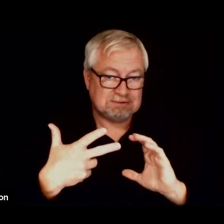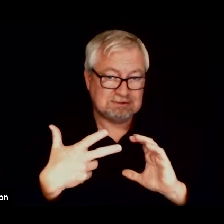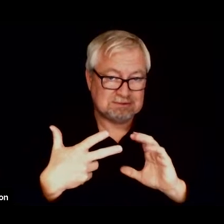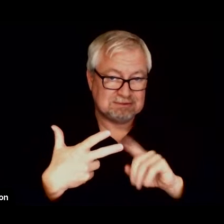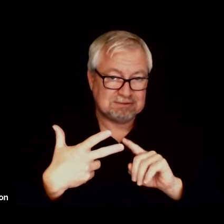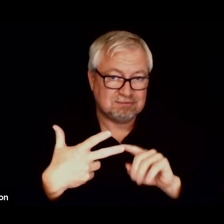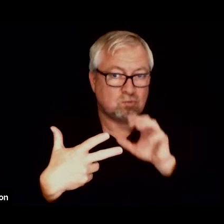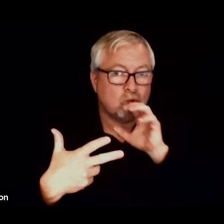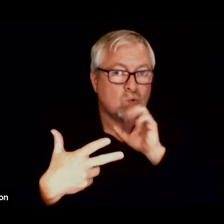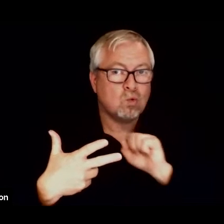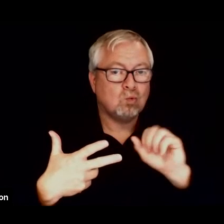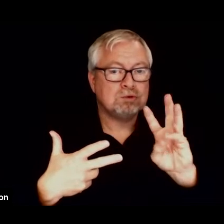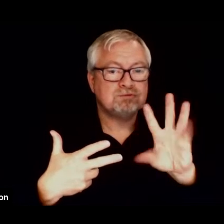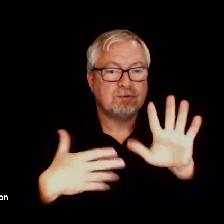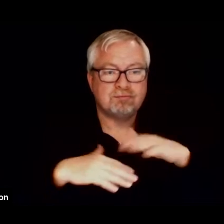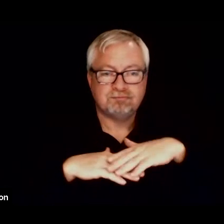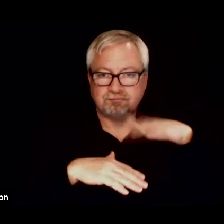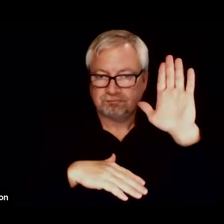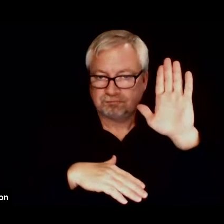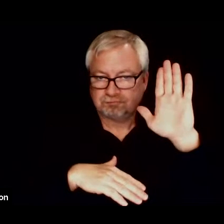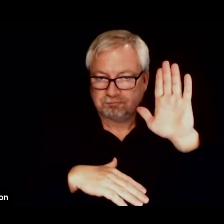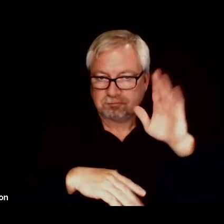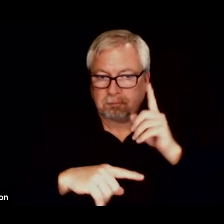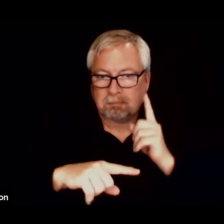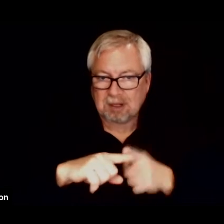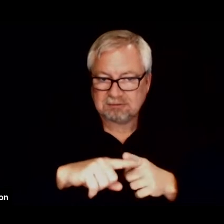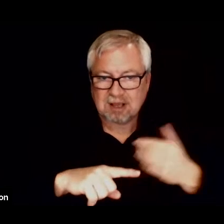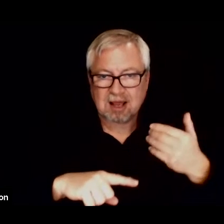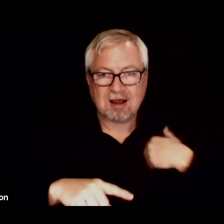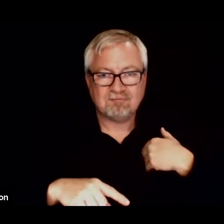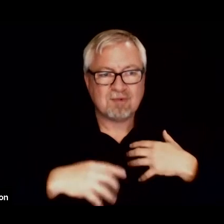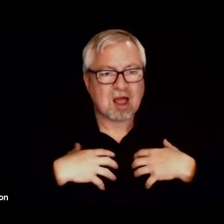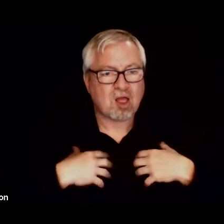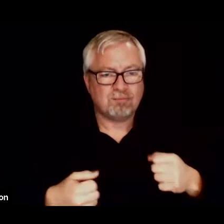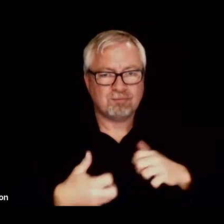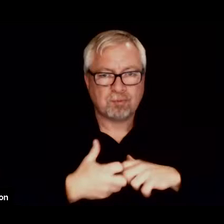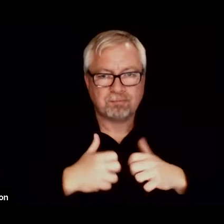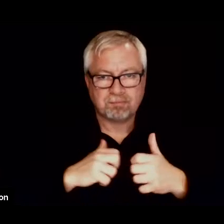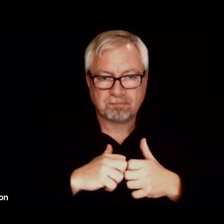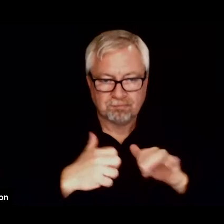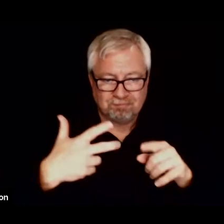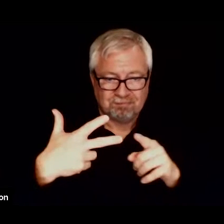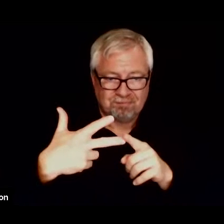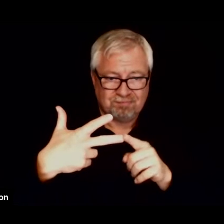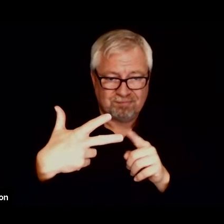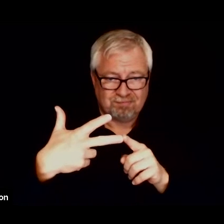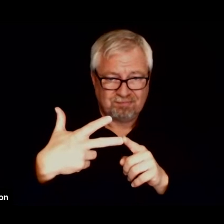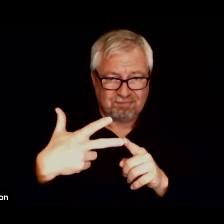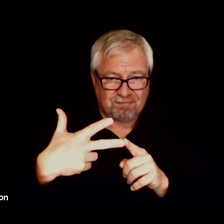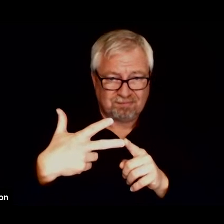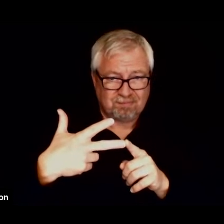health conditions but those the vote on those next phases has not been made